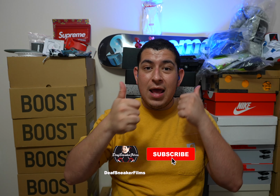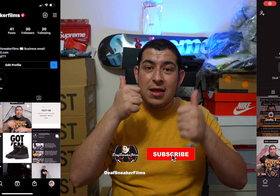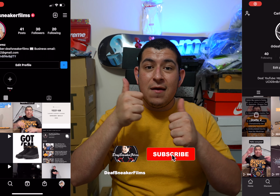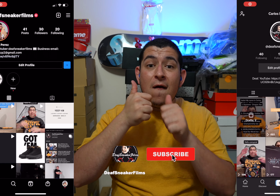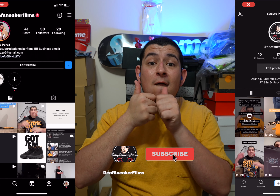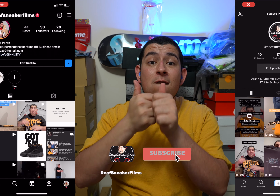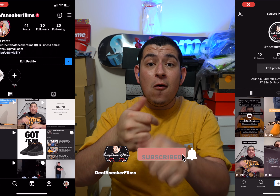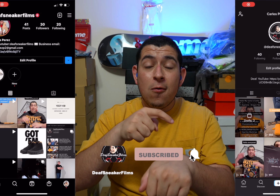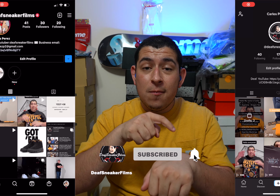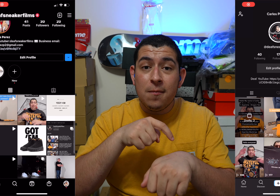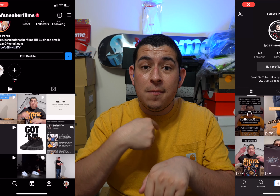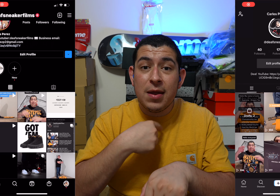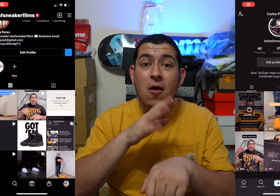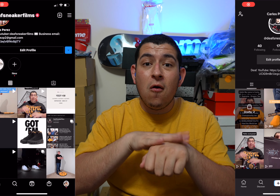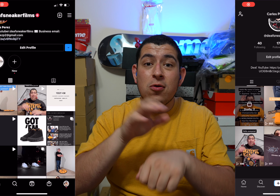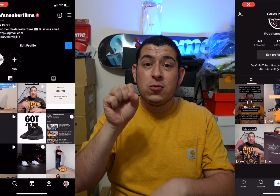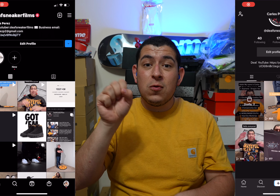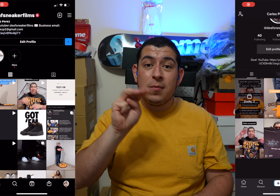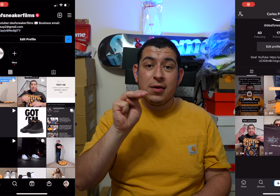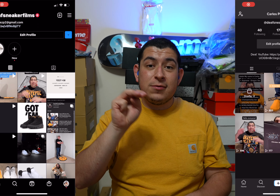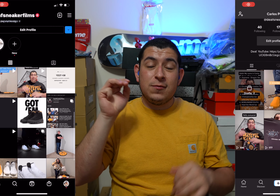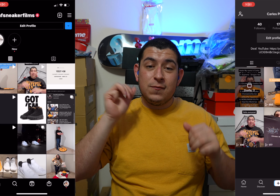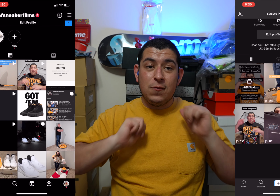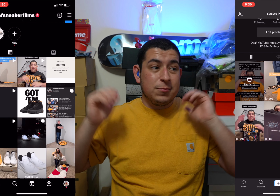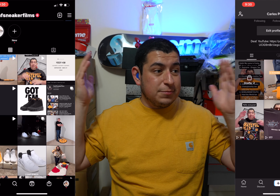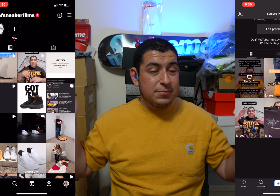Please follow me on social media platforms.